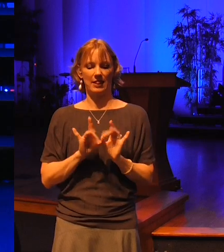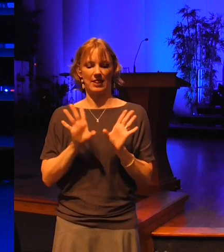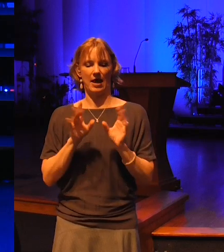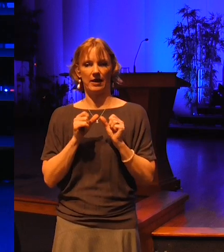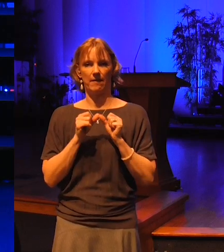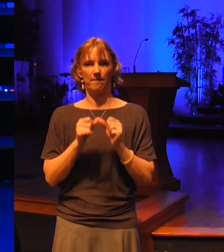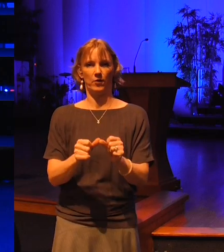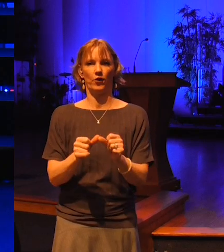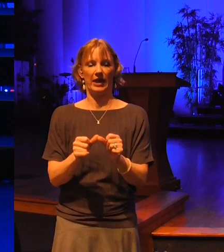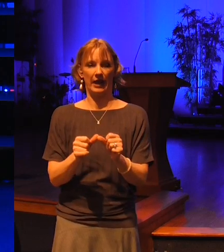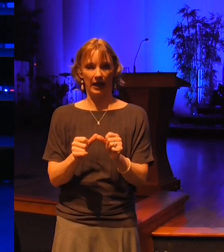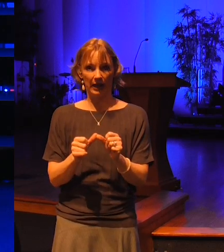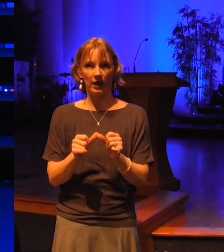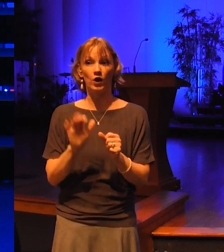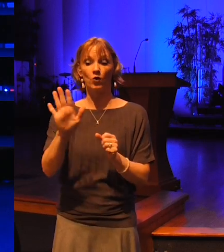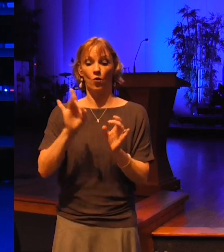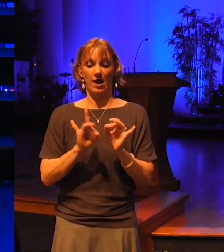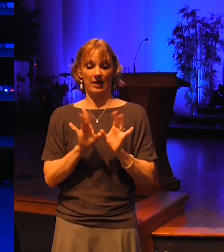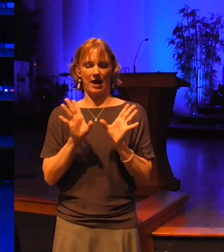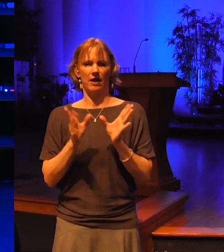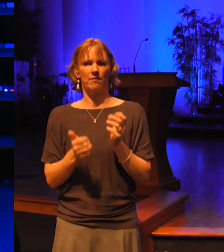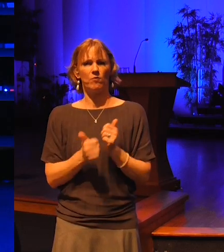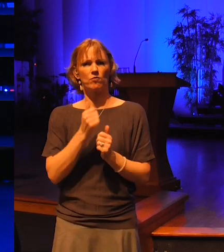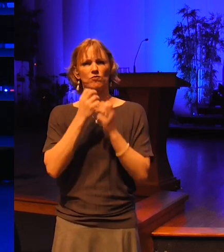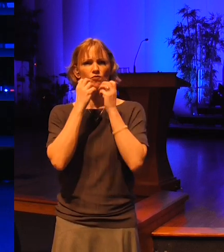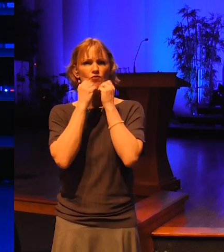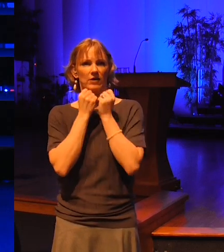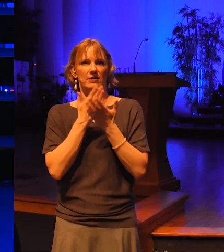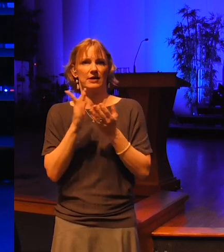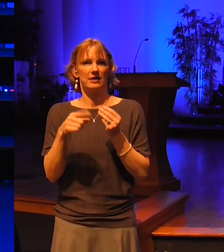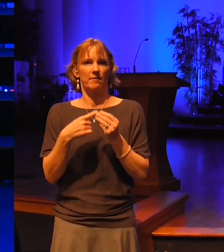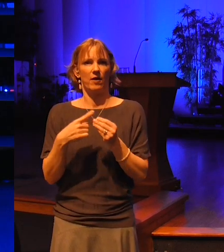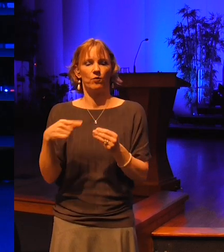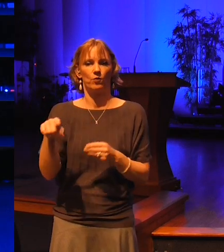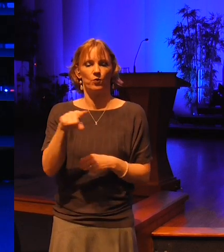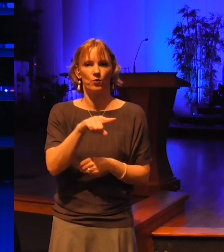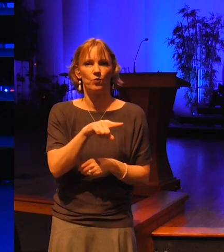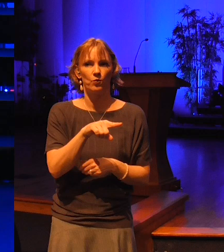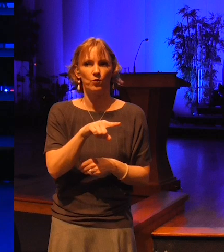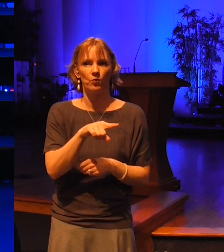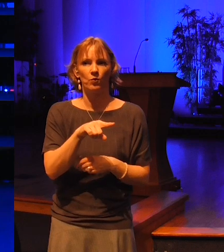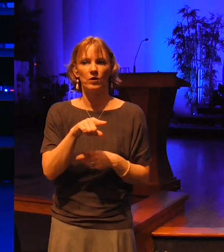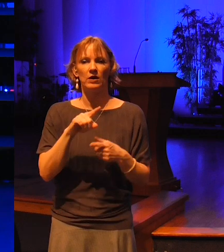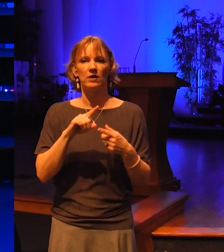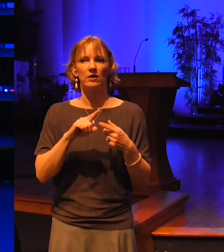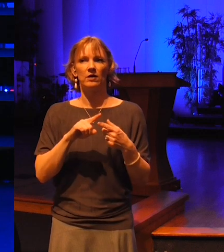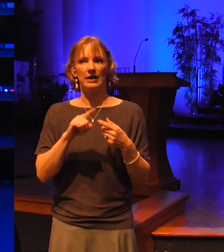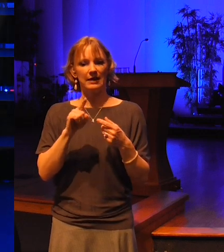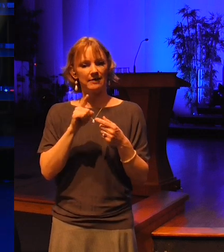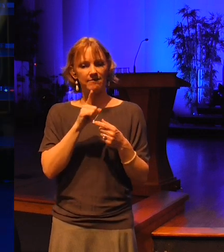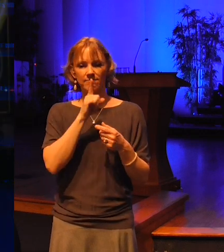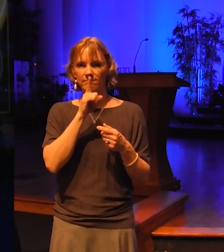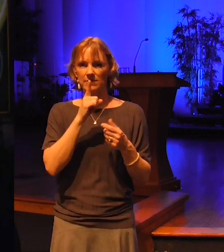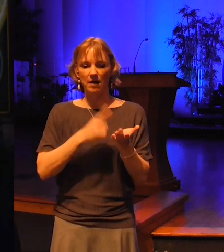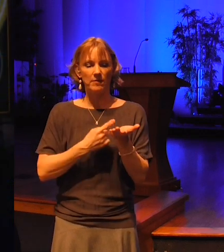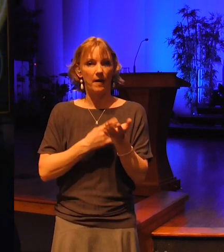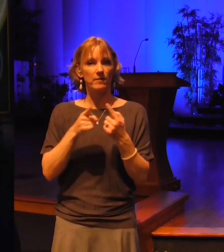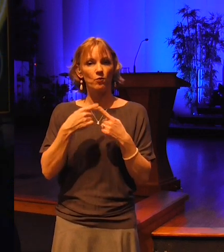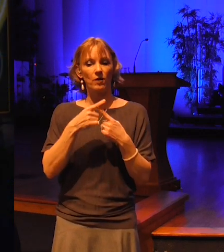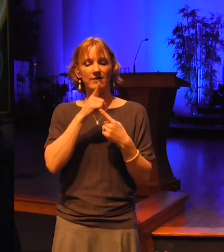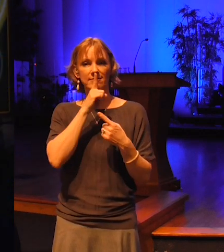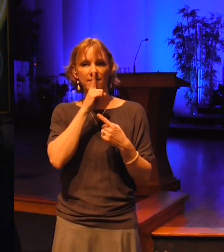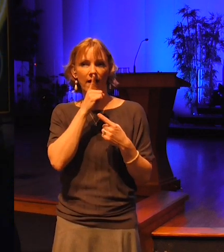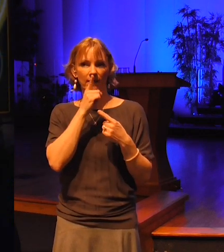your light is the most precious thing about you it speaks in silent moments it shows up in times